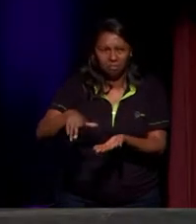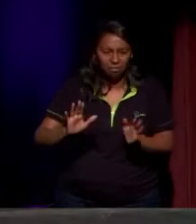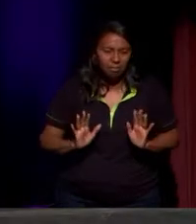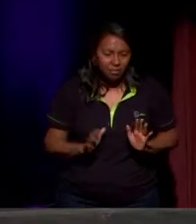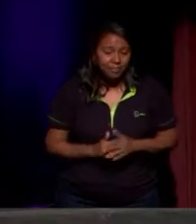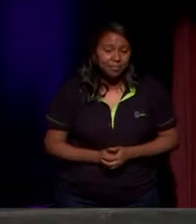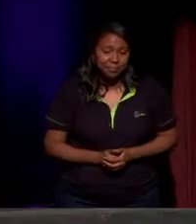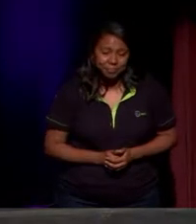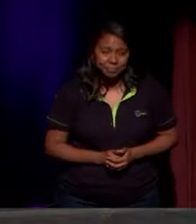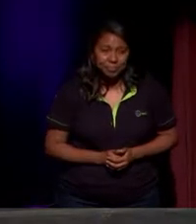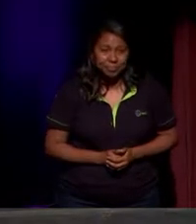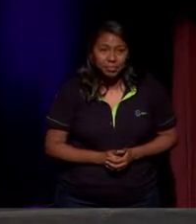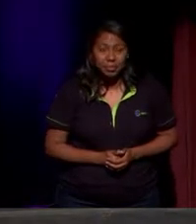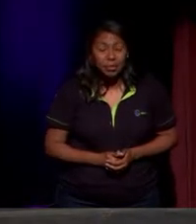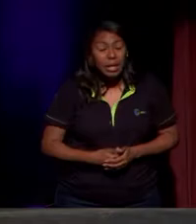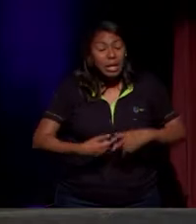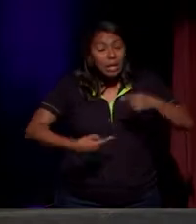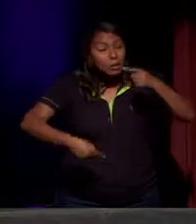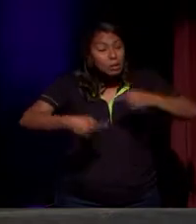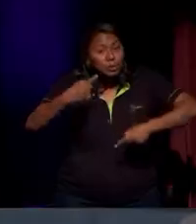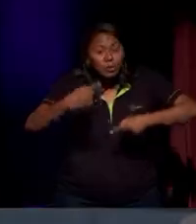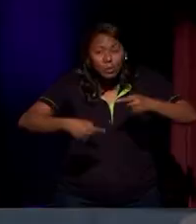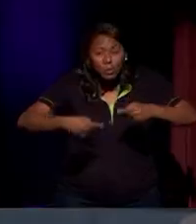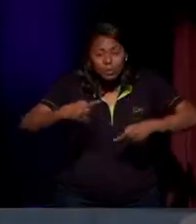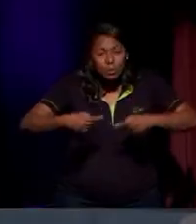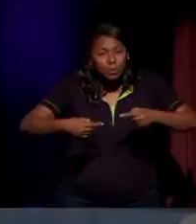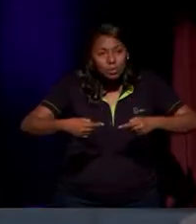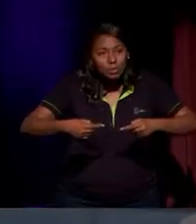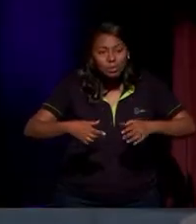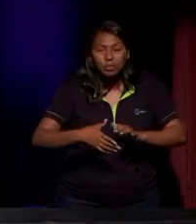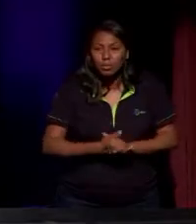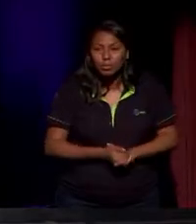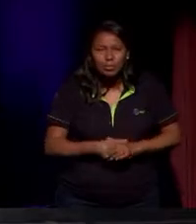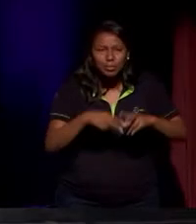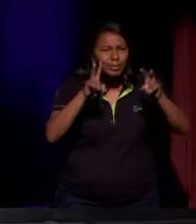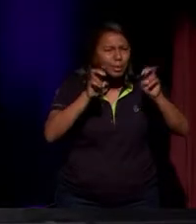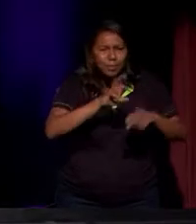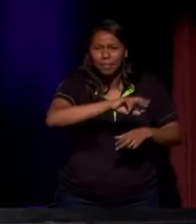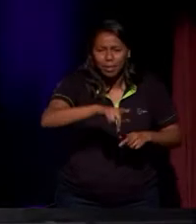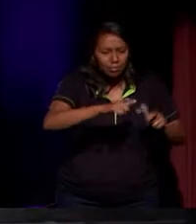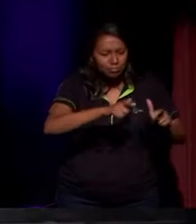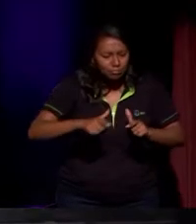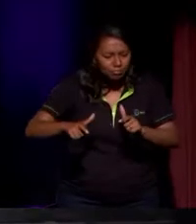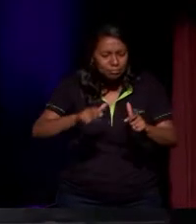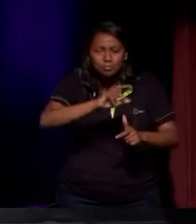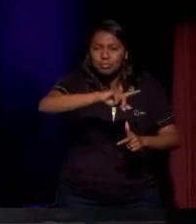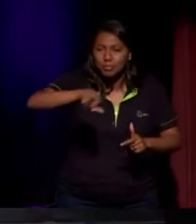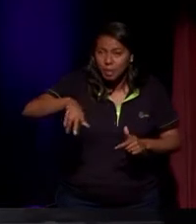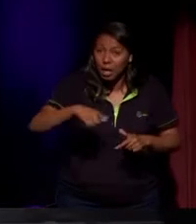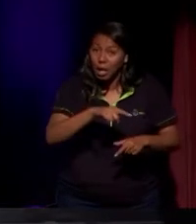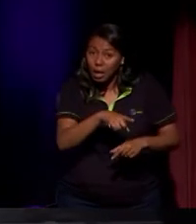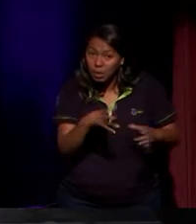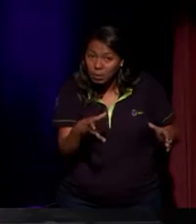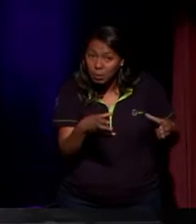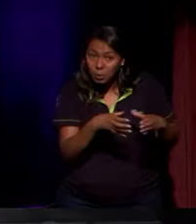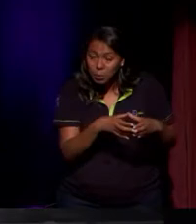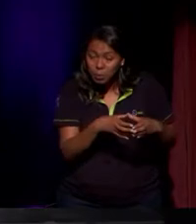and have discussed in several areas, in various spaces, and is a group